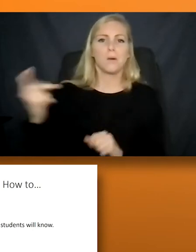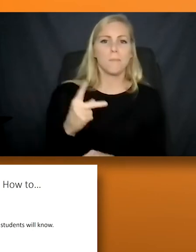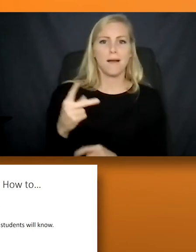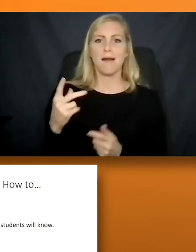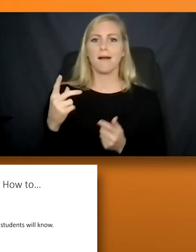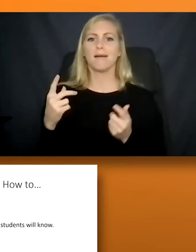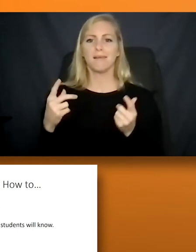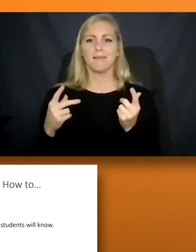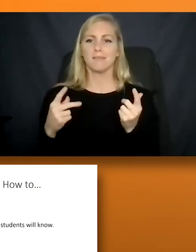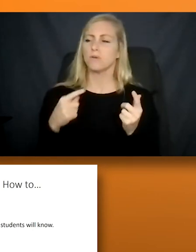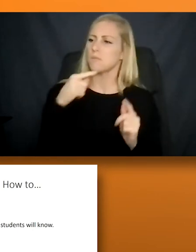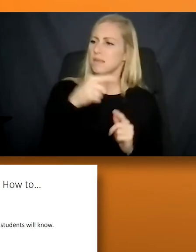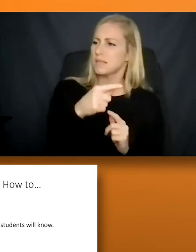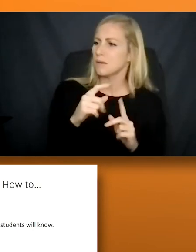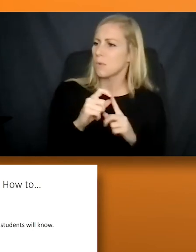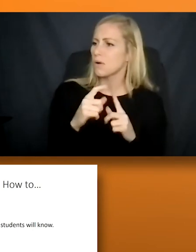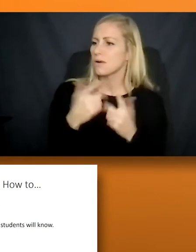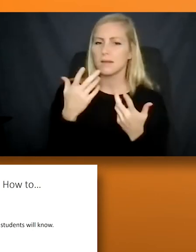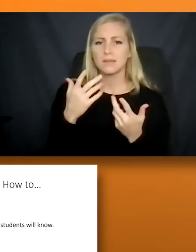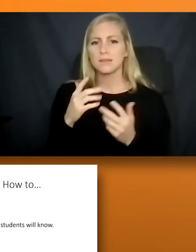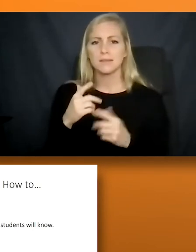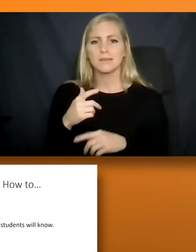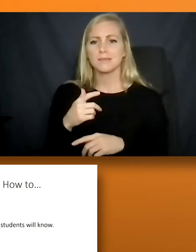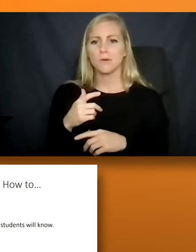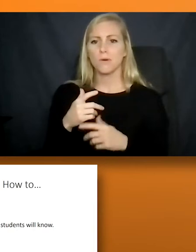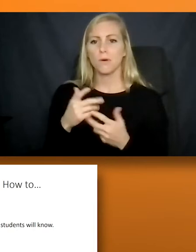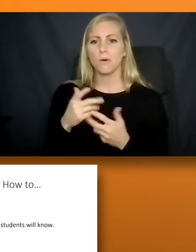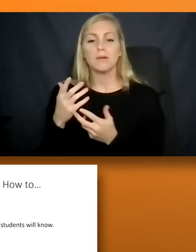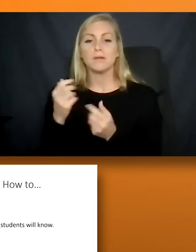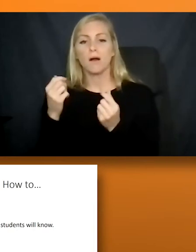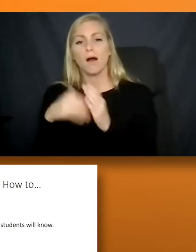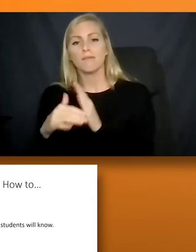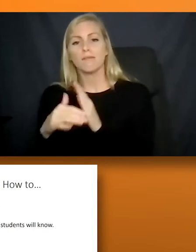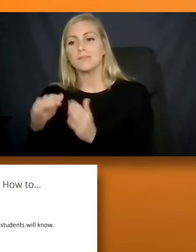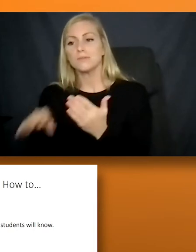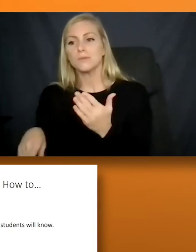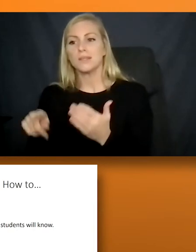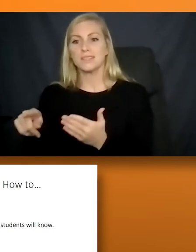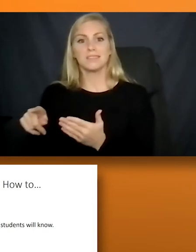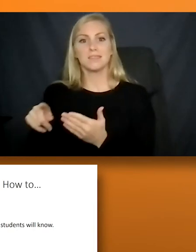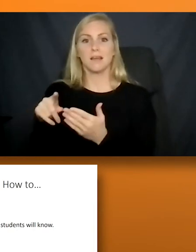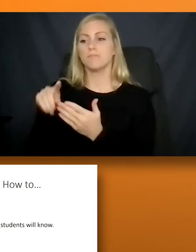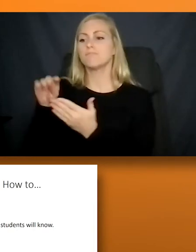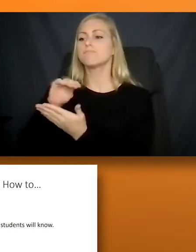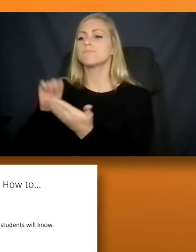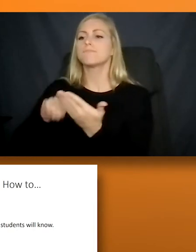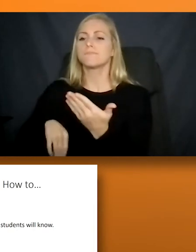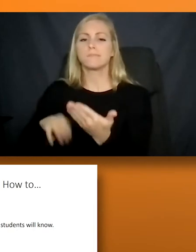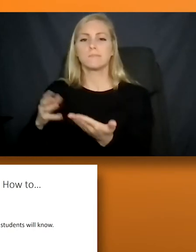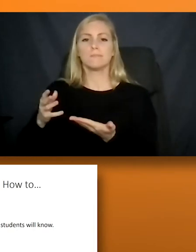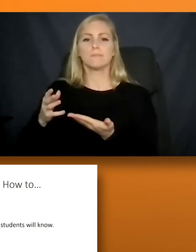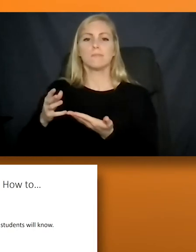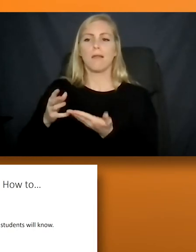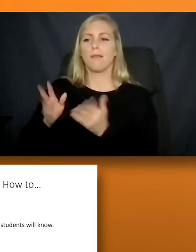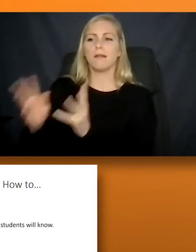A lot of times kids fill out a graphic organizer, that's it. It's never reviewed. It's never come back to. They don't know.